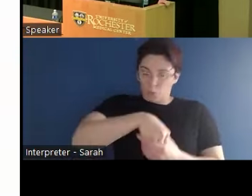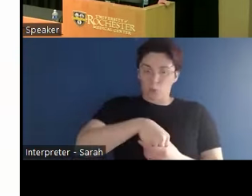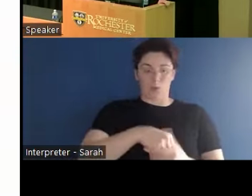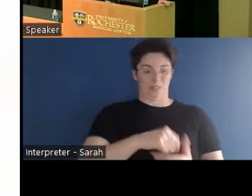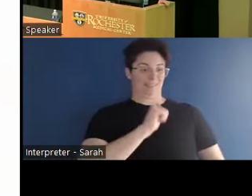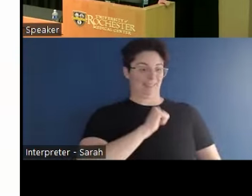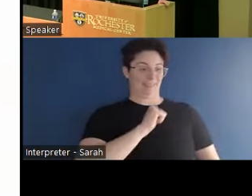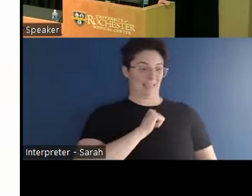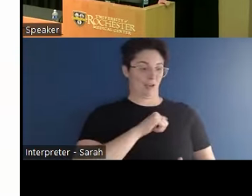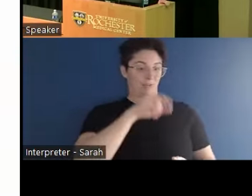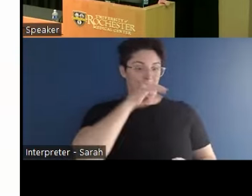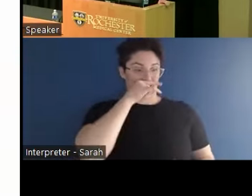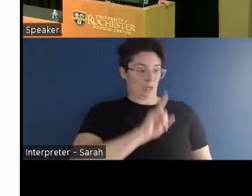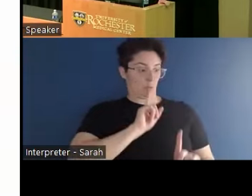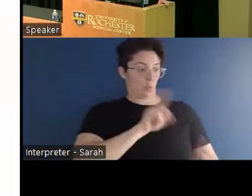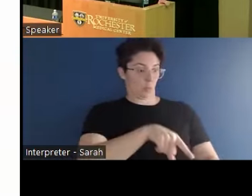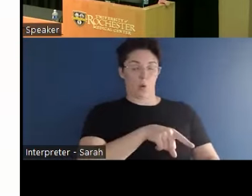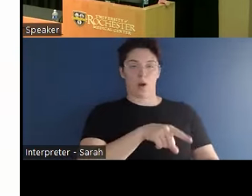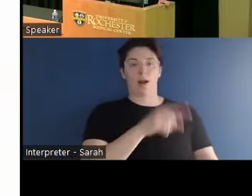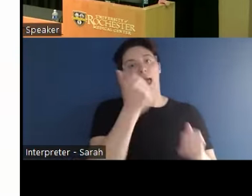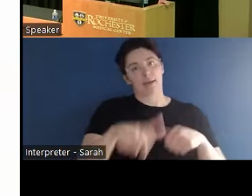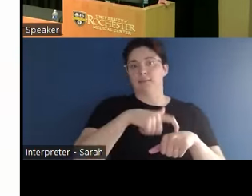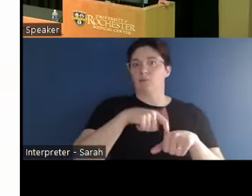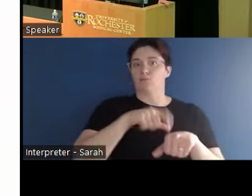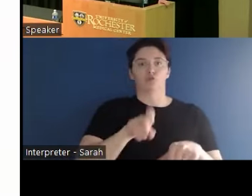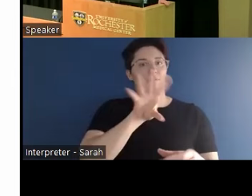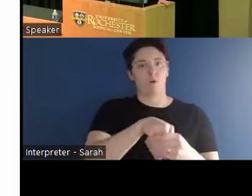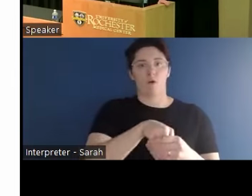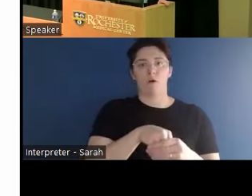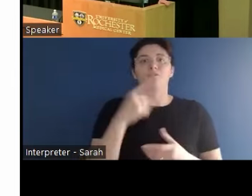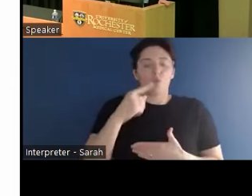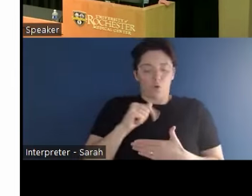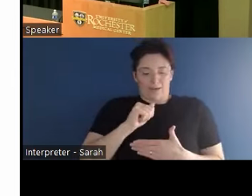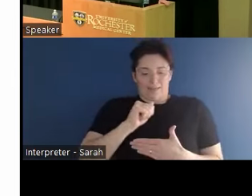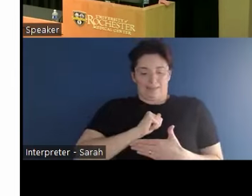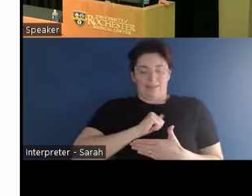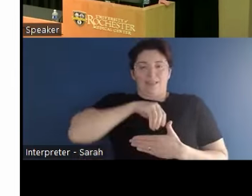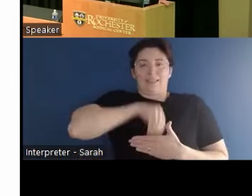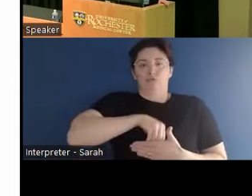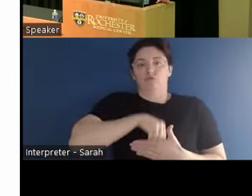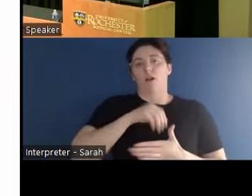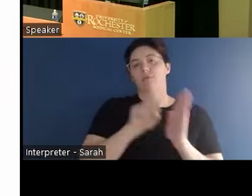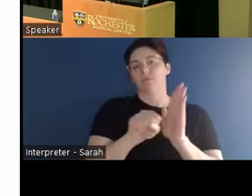report of symptoms whenever possible especially for internalized symptoms so for adolescents and